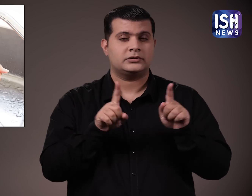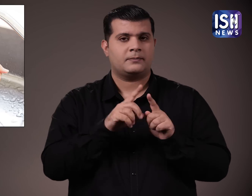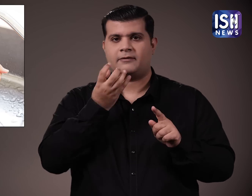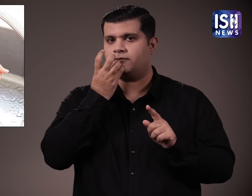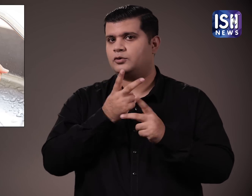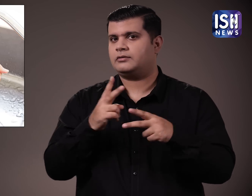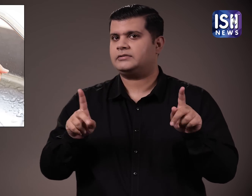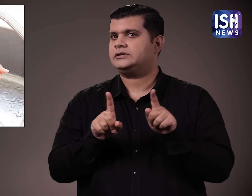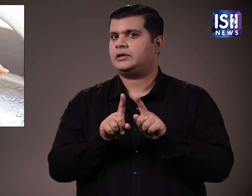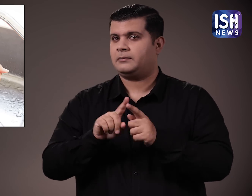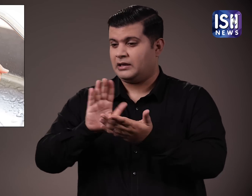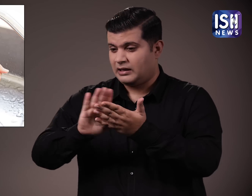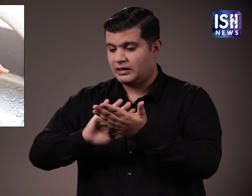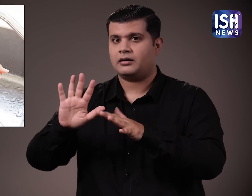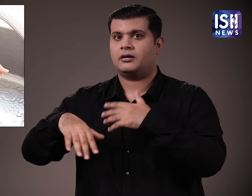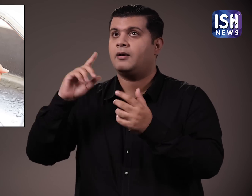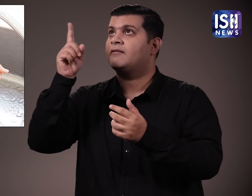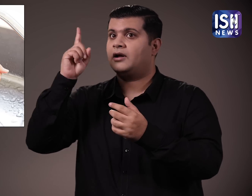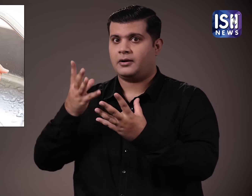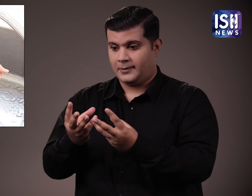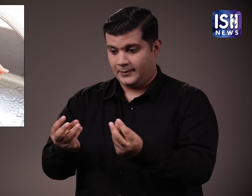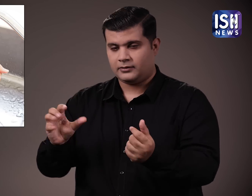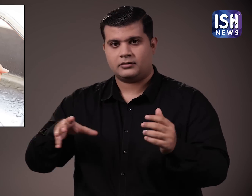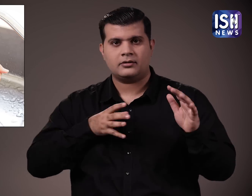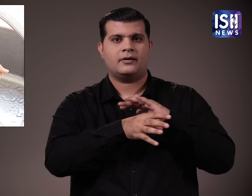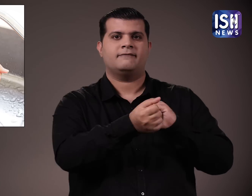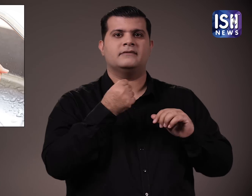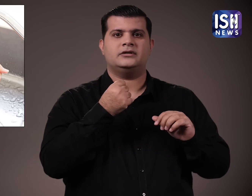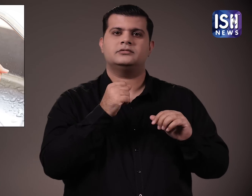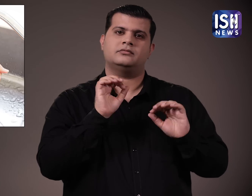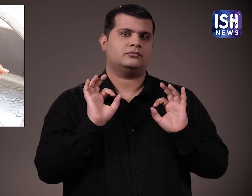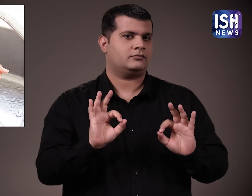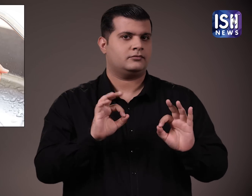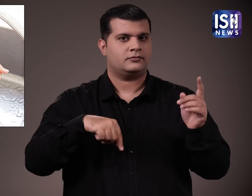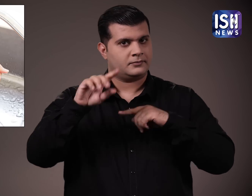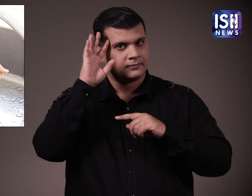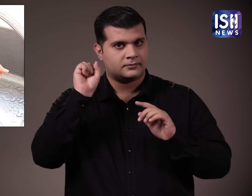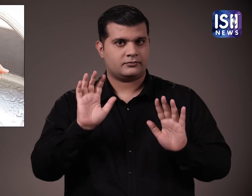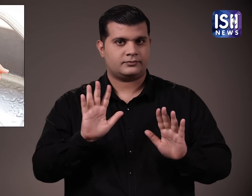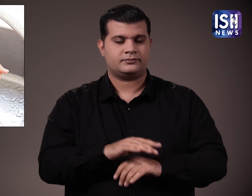Similarly, even fruits must be washed and dried before storing in the fridge. Remember this!